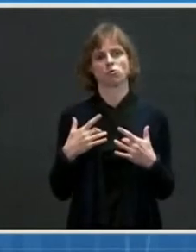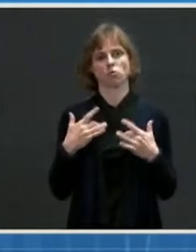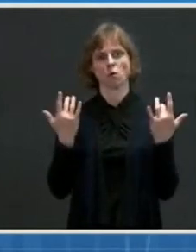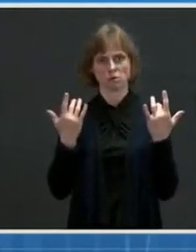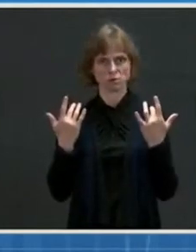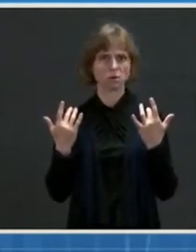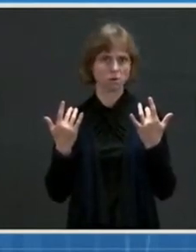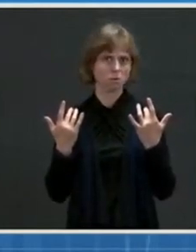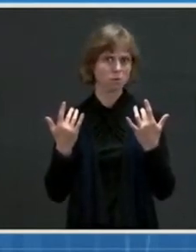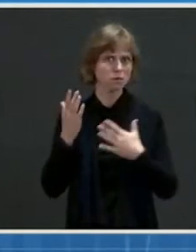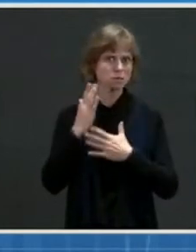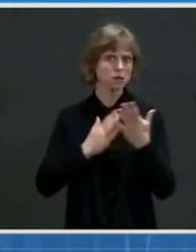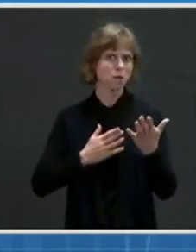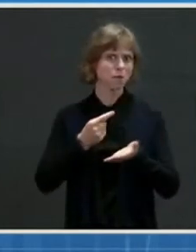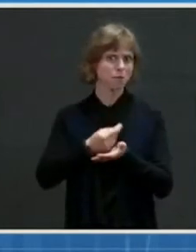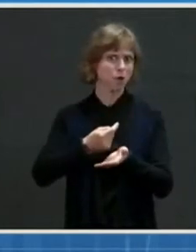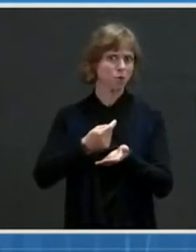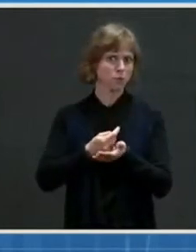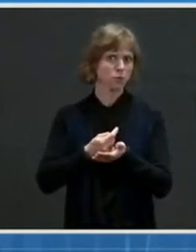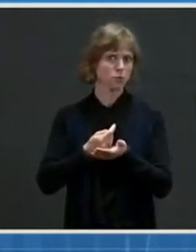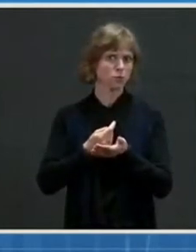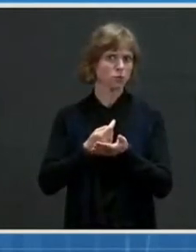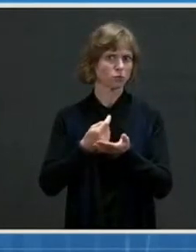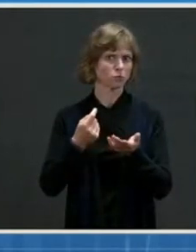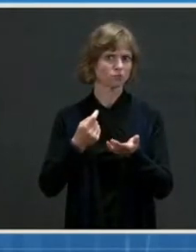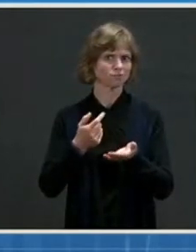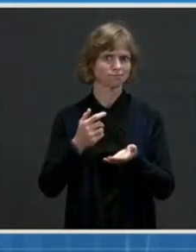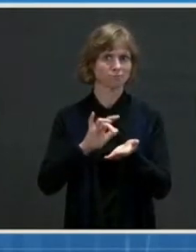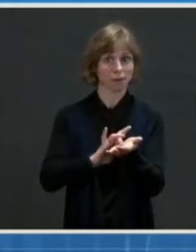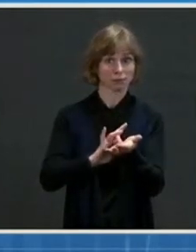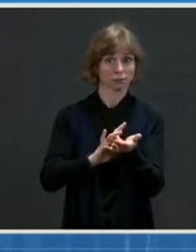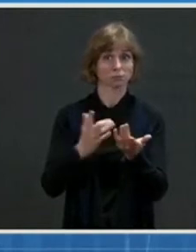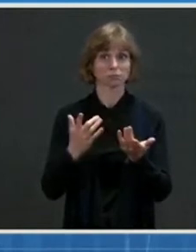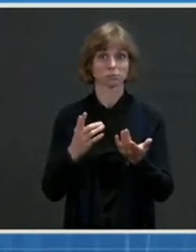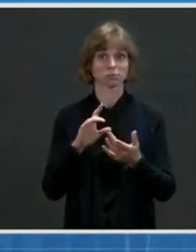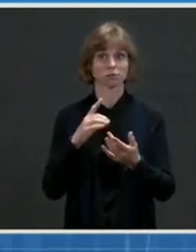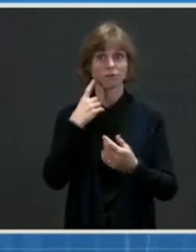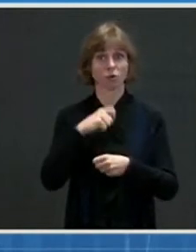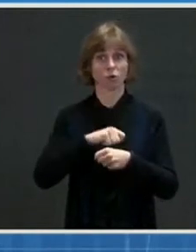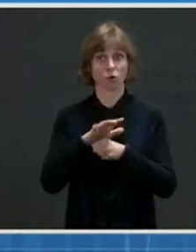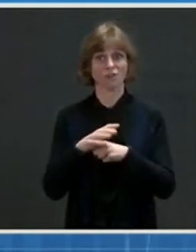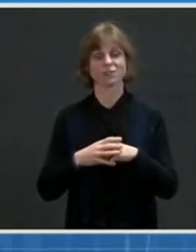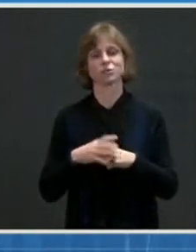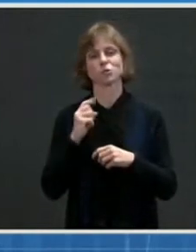WALENSKY. I WANT TO UPDATE YOU ON WHERE WE ARE ON SOME SELECTED